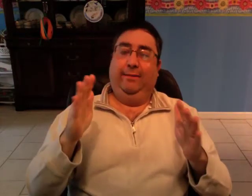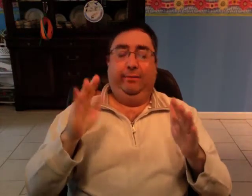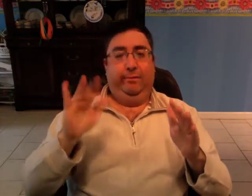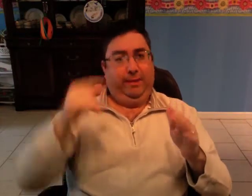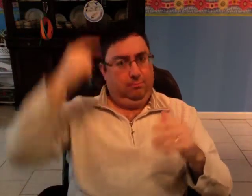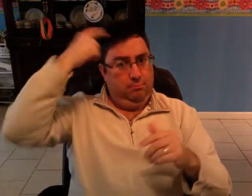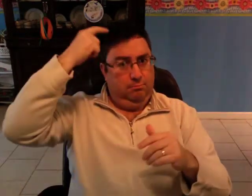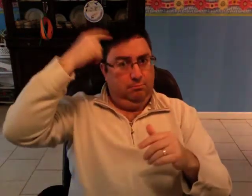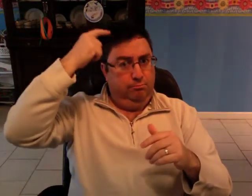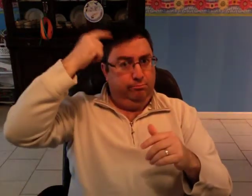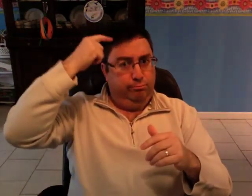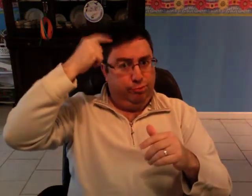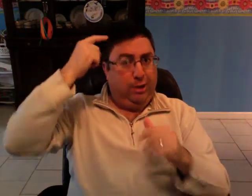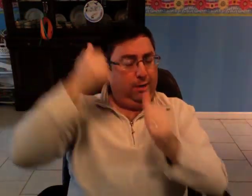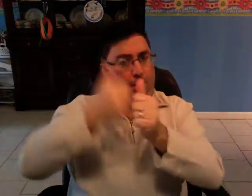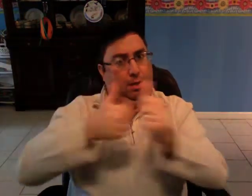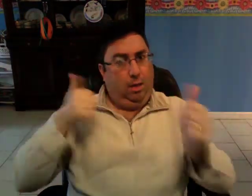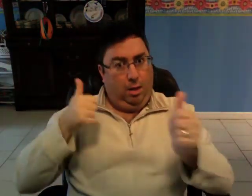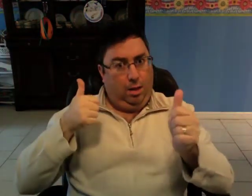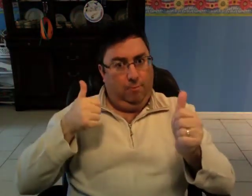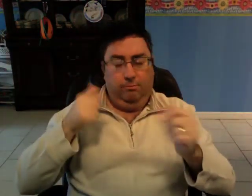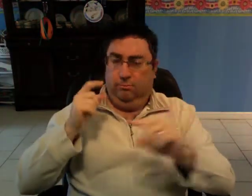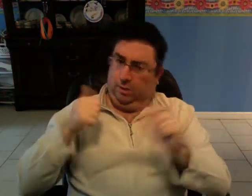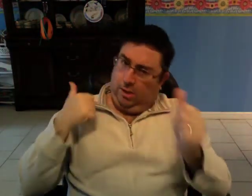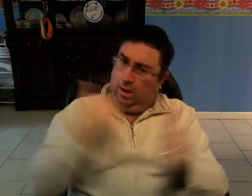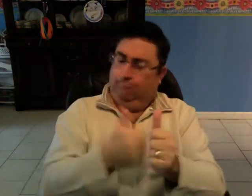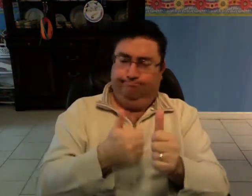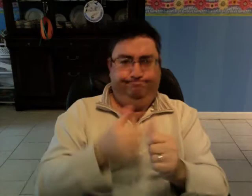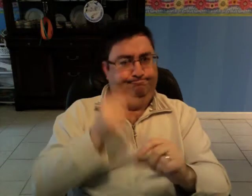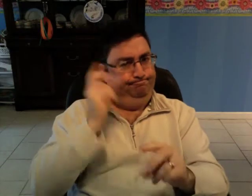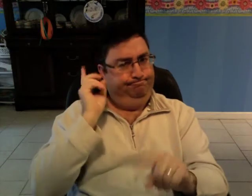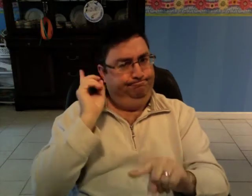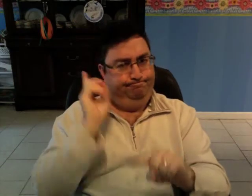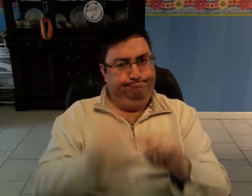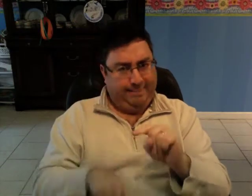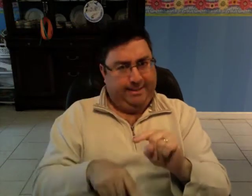the brain is behind, and it is hard to catch up to where it should be --